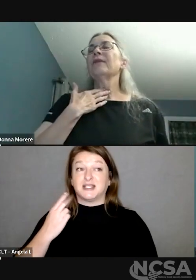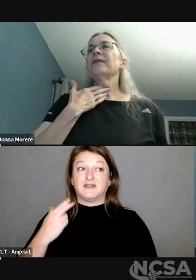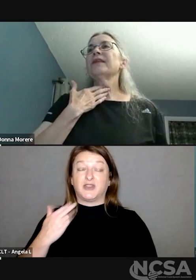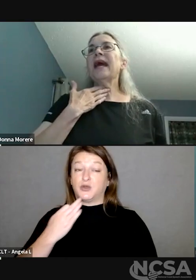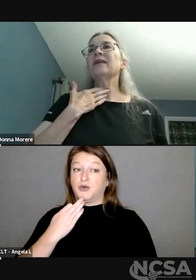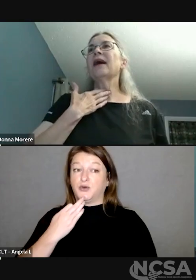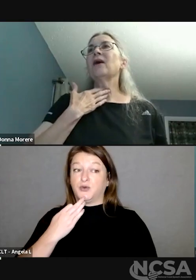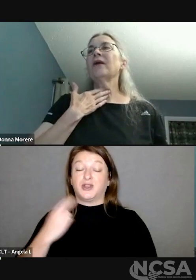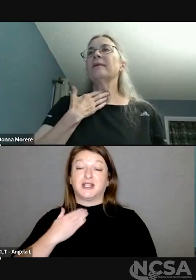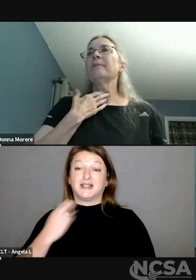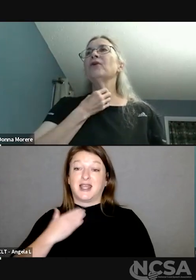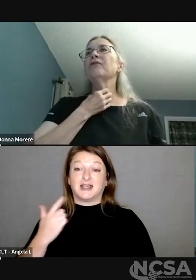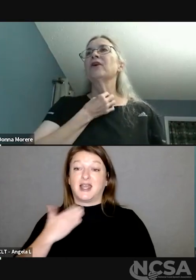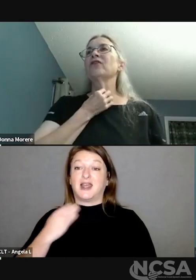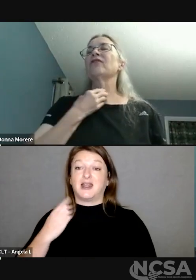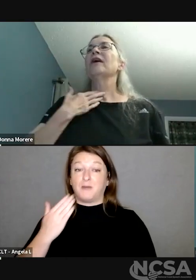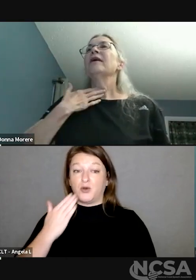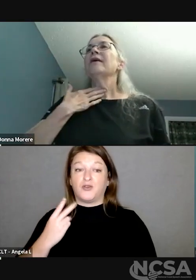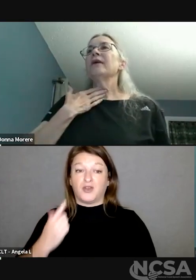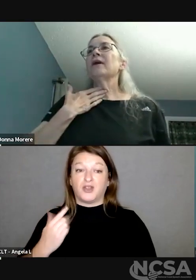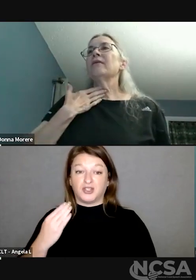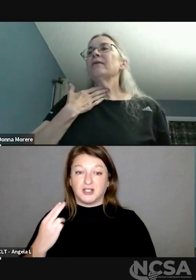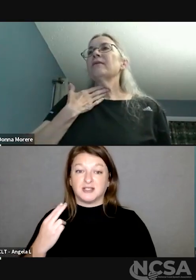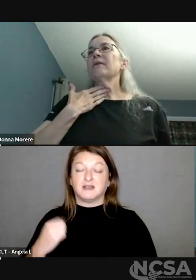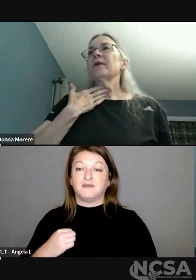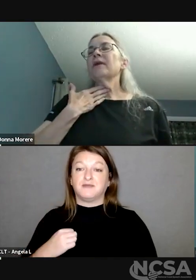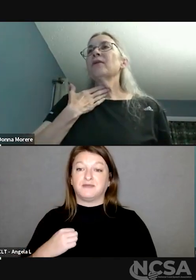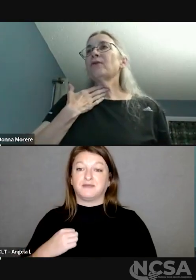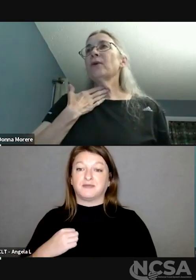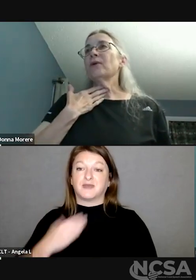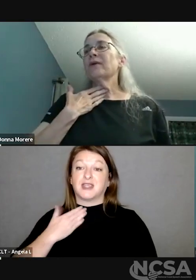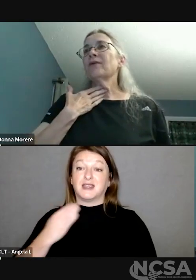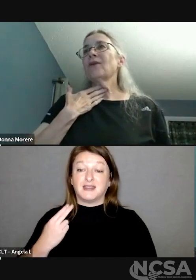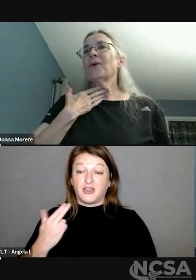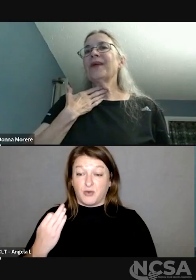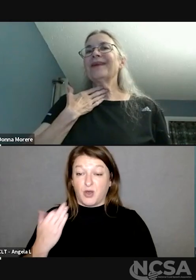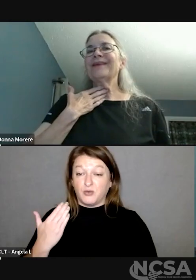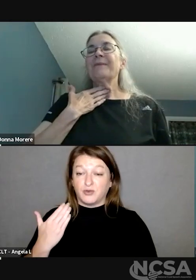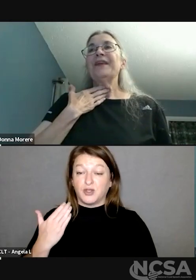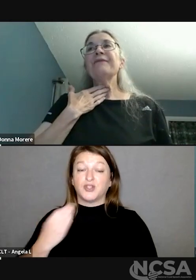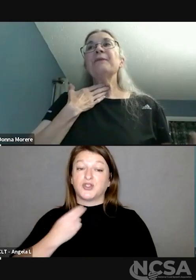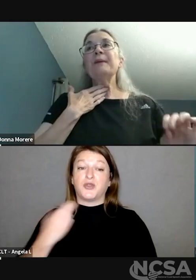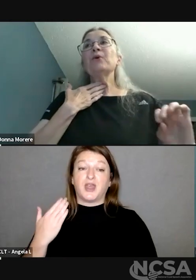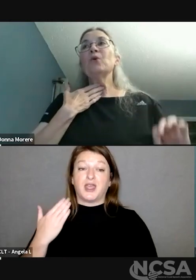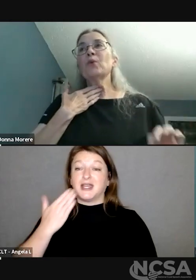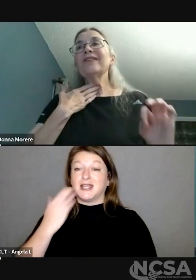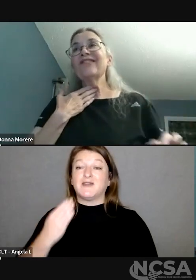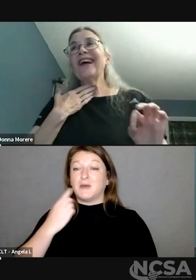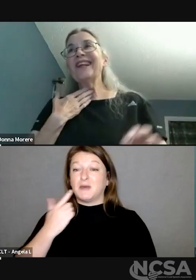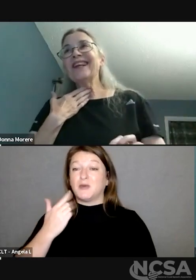the tactile and motor functions in the throat. So that even people who read silently